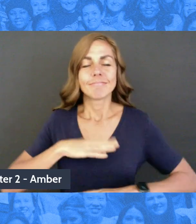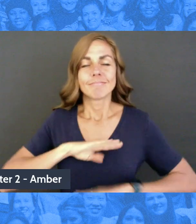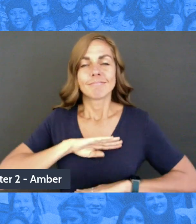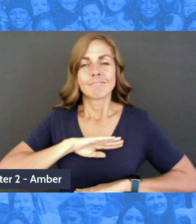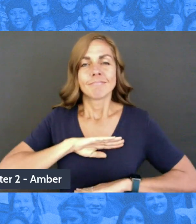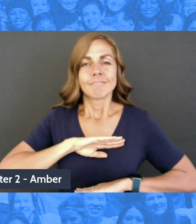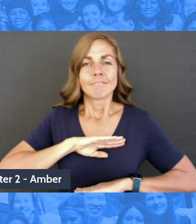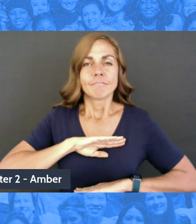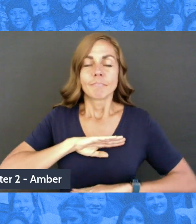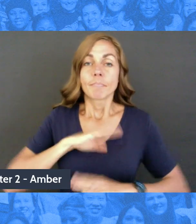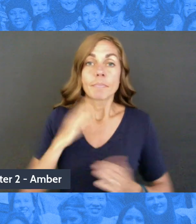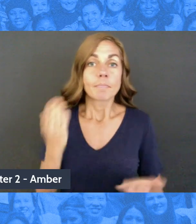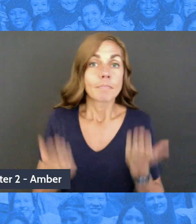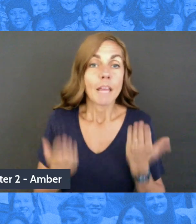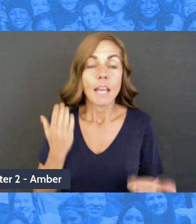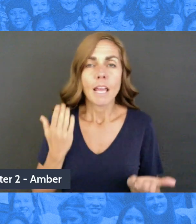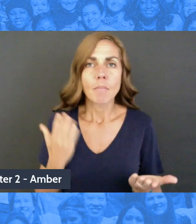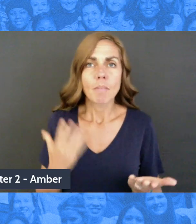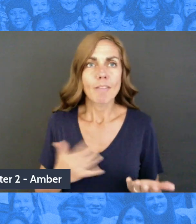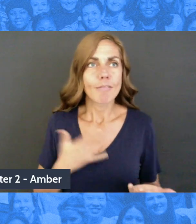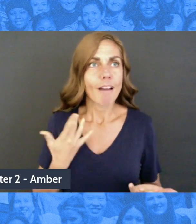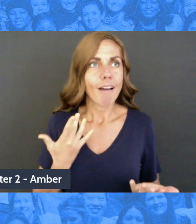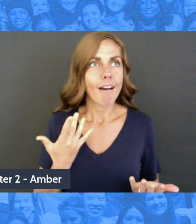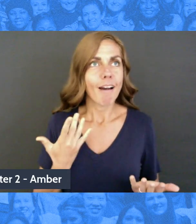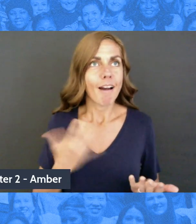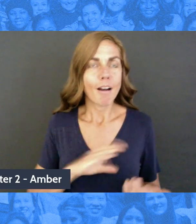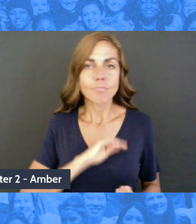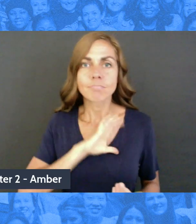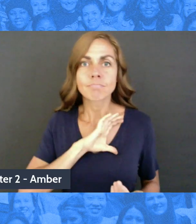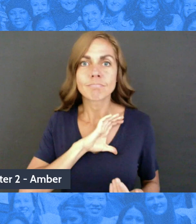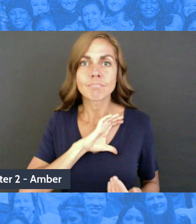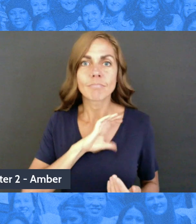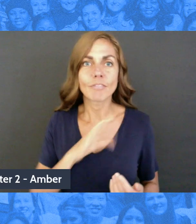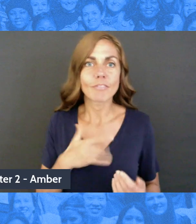Perhaps it brings a sense of accomplishment or gratitude,